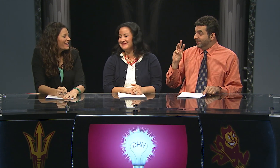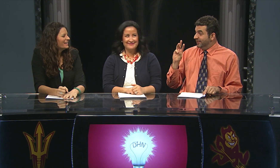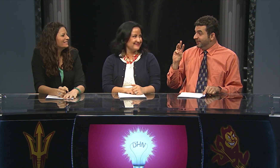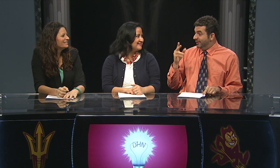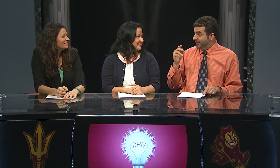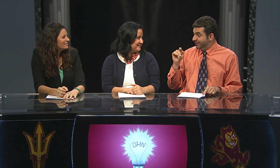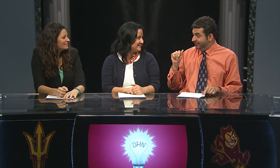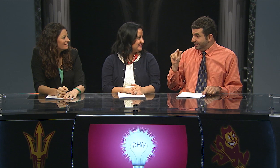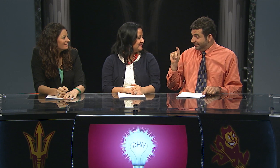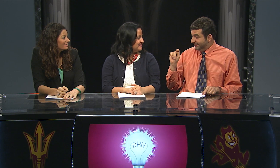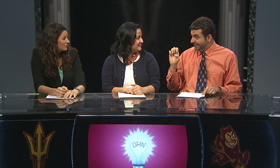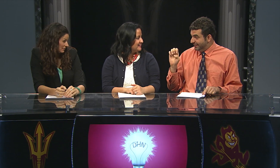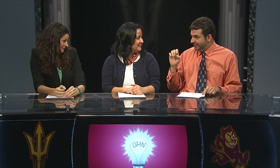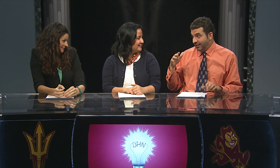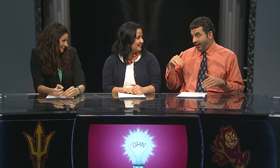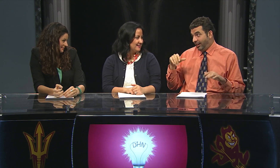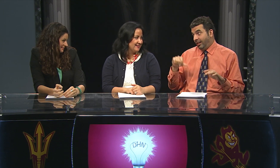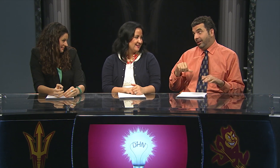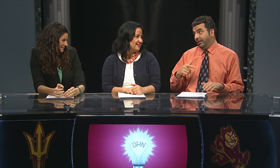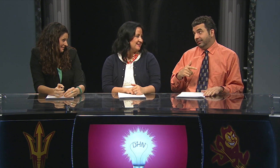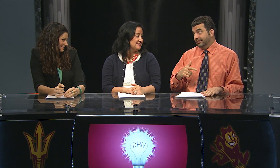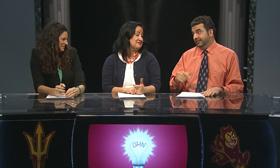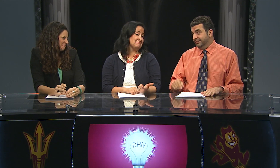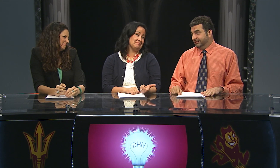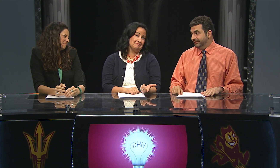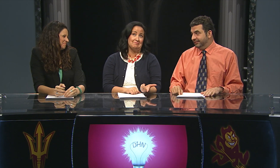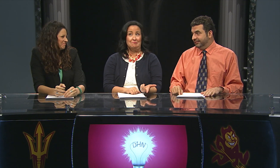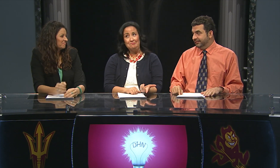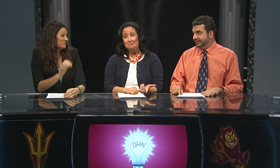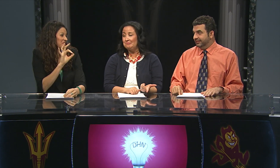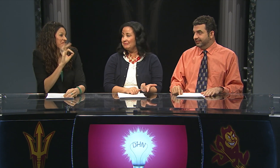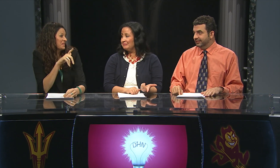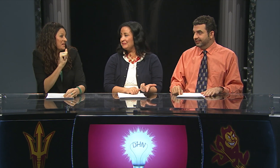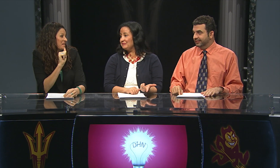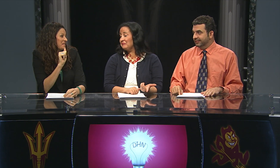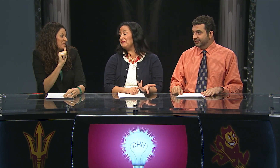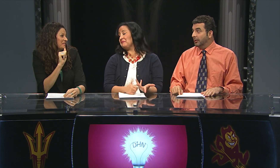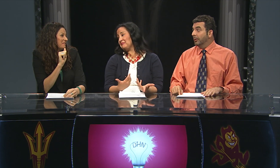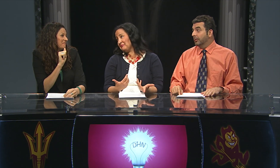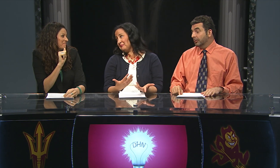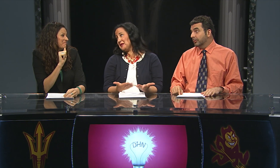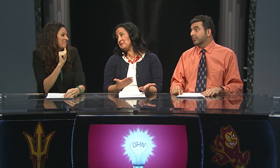YEAH I THINK WITCHITA IS POSSIBLE MAYBE FLORIDA TOO MAYBE